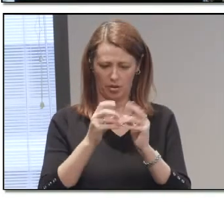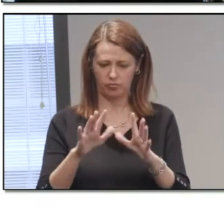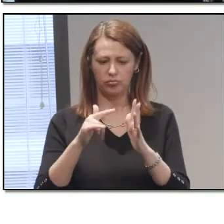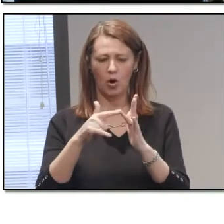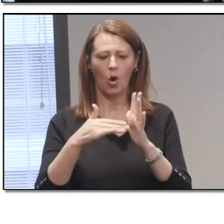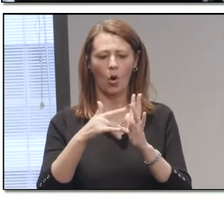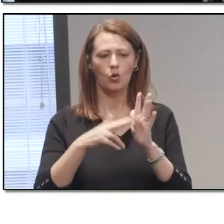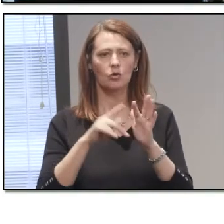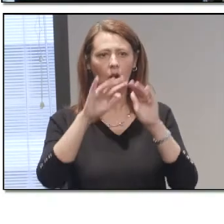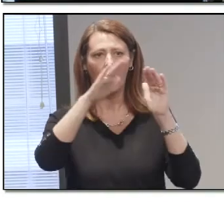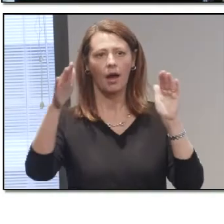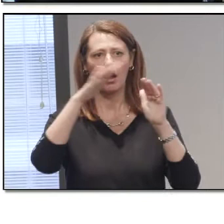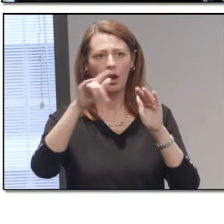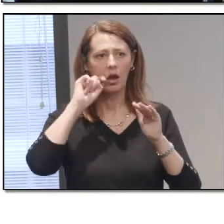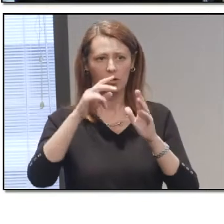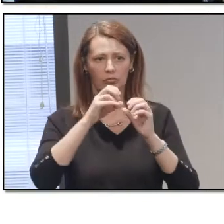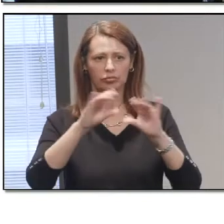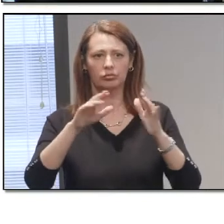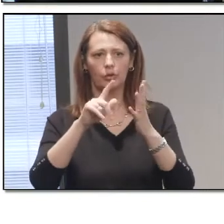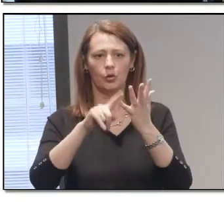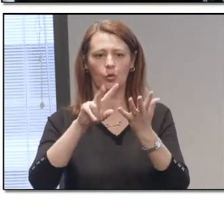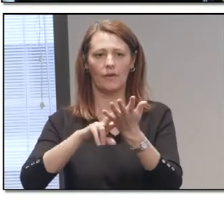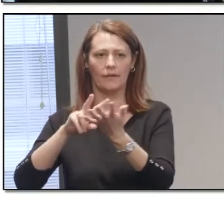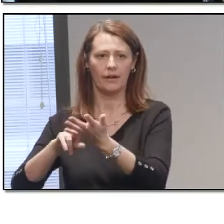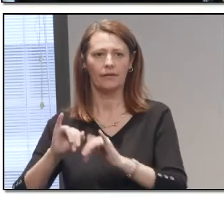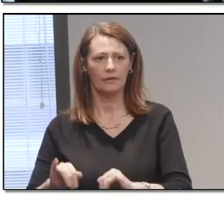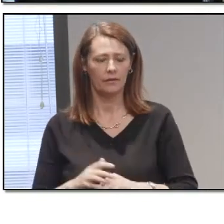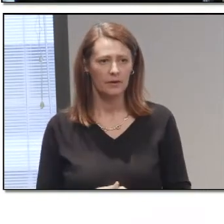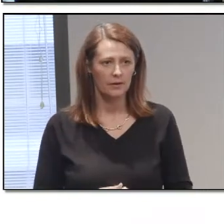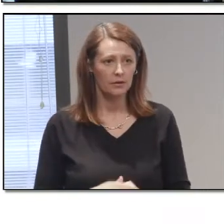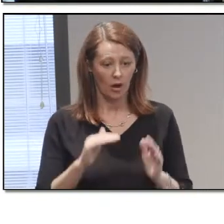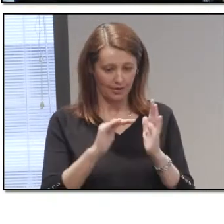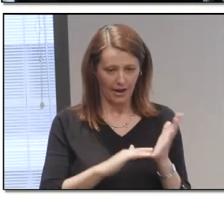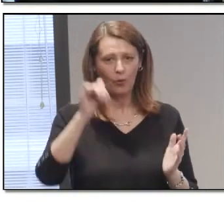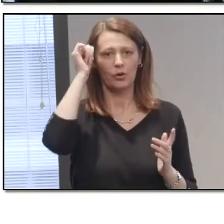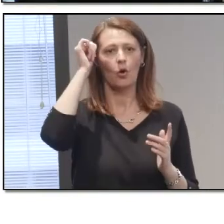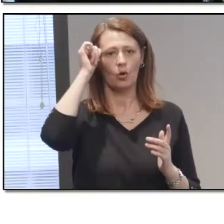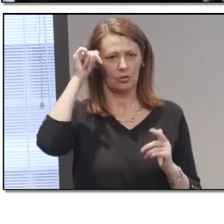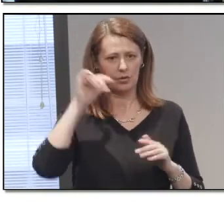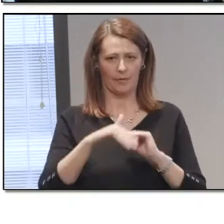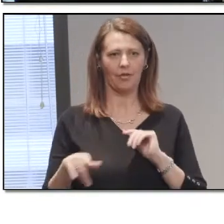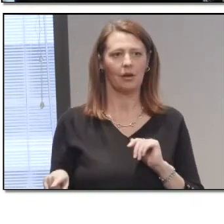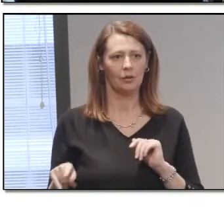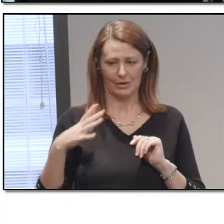and resulted in increased UVB. So we now know that we need to understand a lot more about